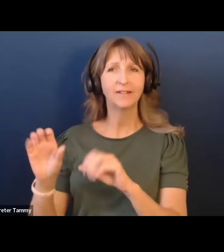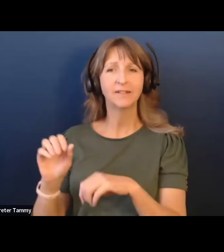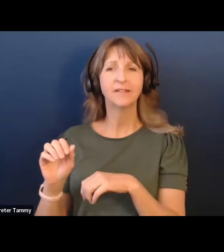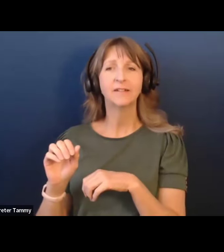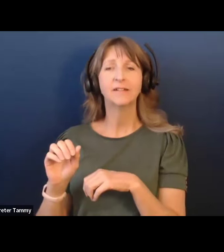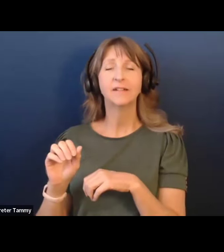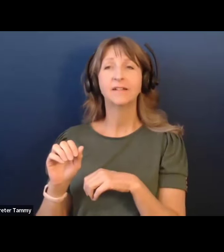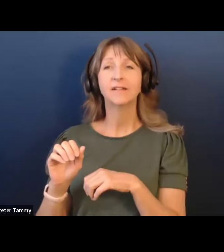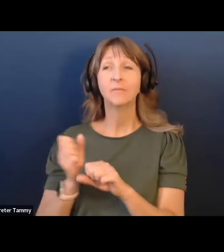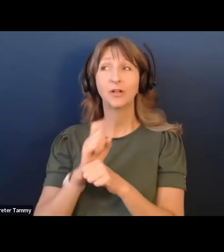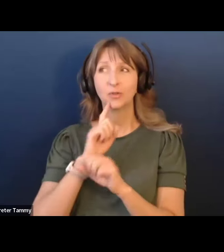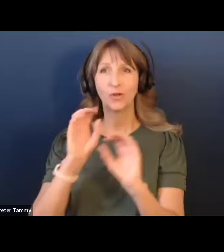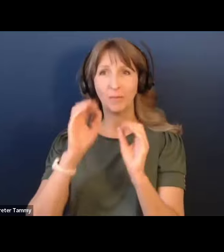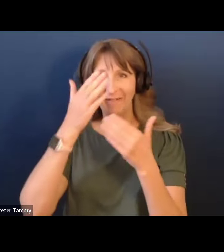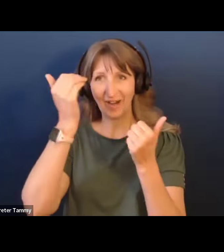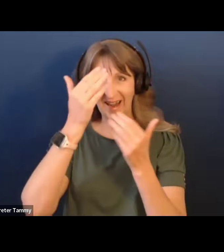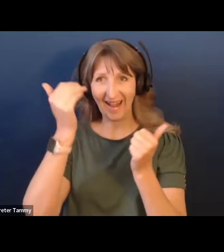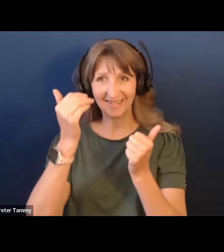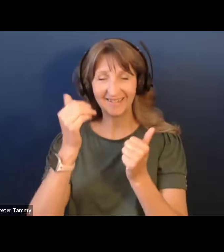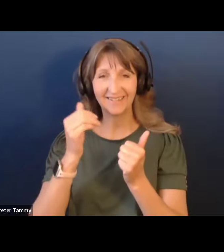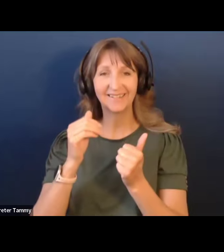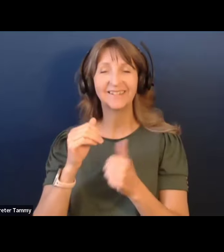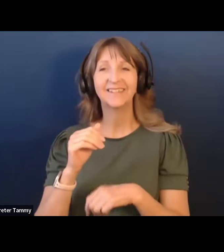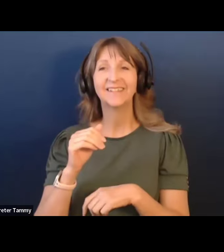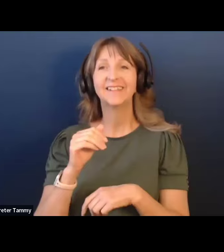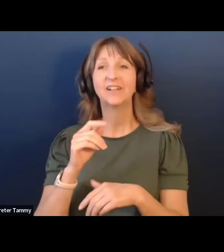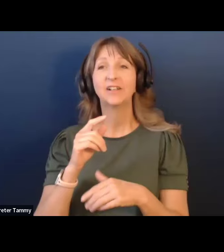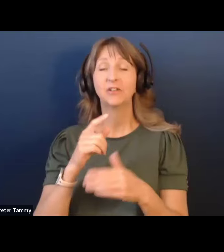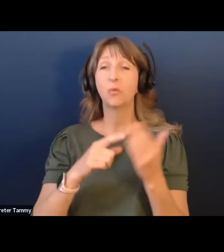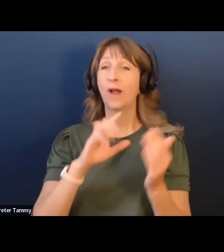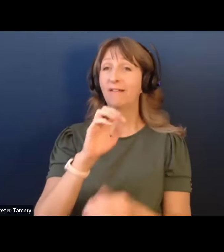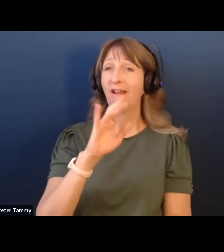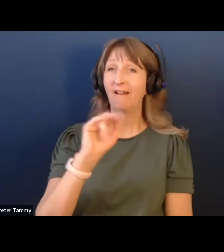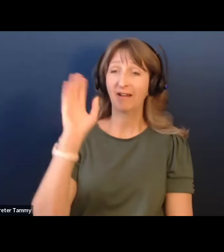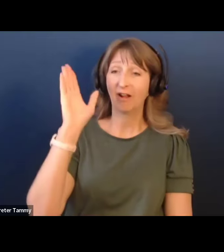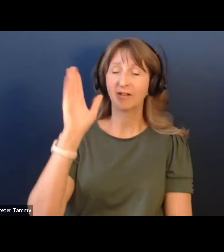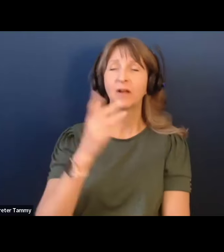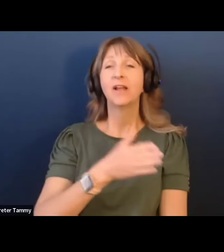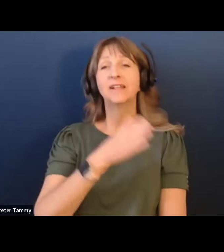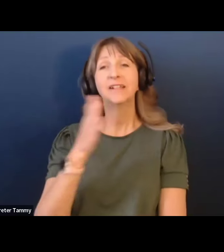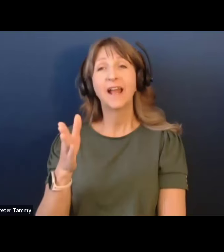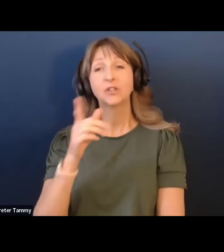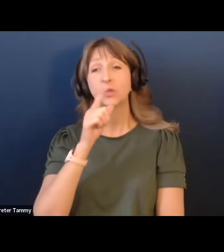no one will forget any questions related to what Caroline chatted about. Next up, we have Ariya.